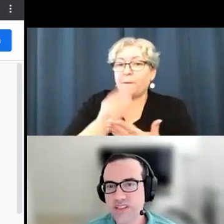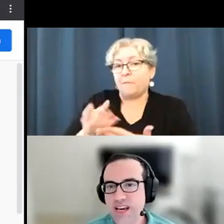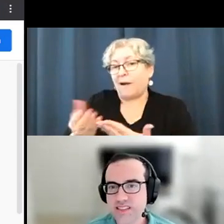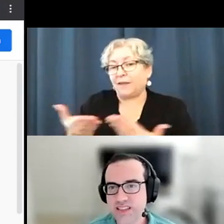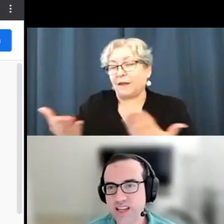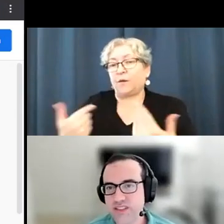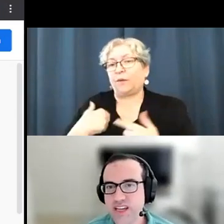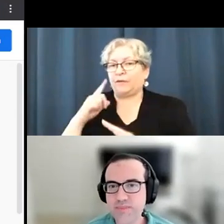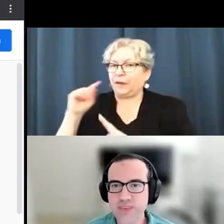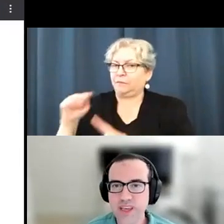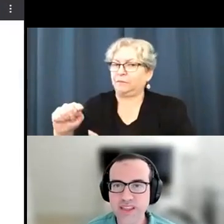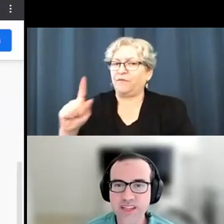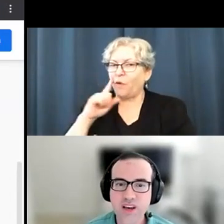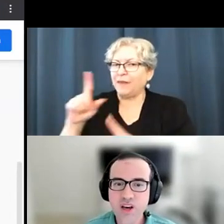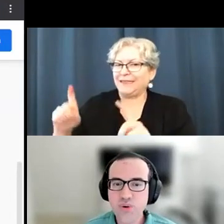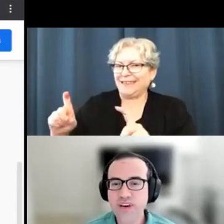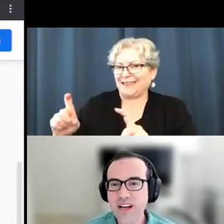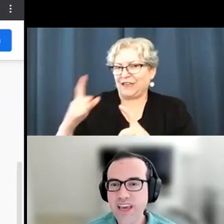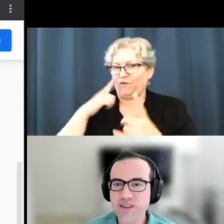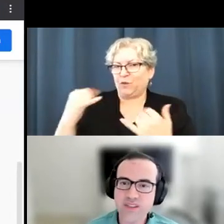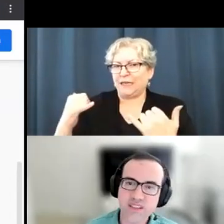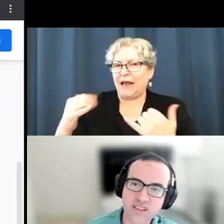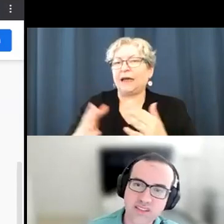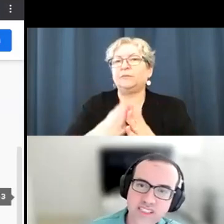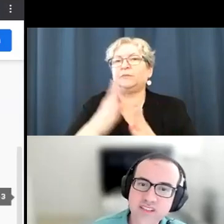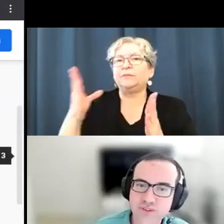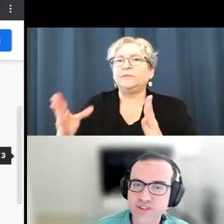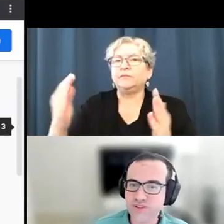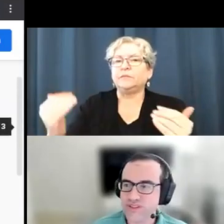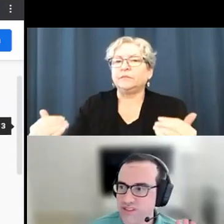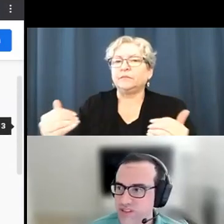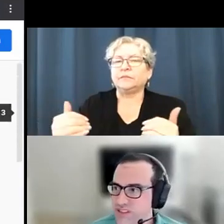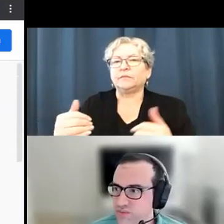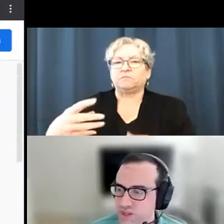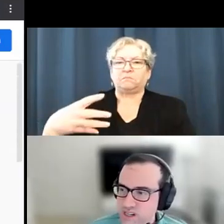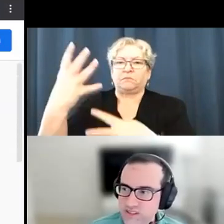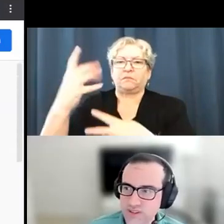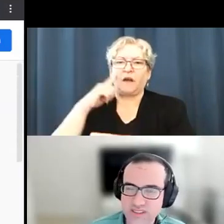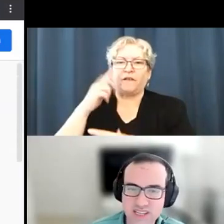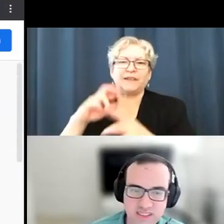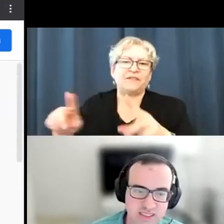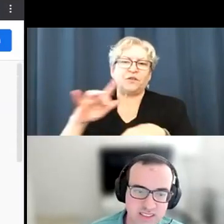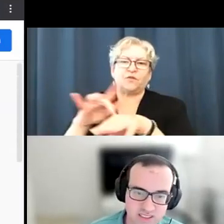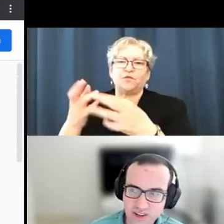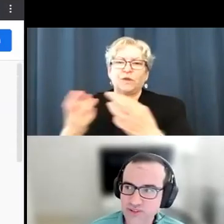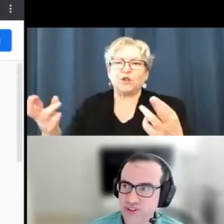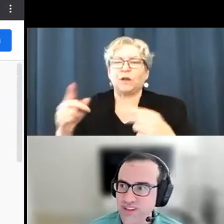the testing side of it today. And then we've got a list of resources. So, this is where I said this is gonna start your journey.